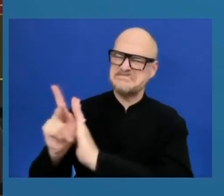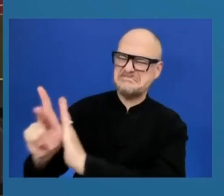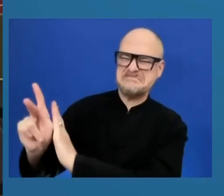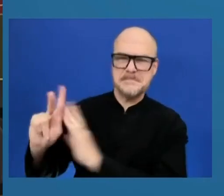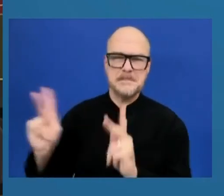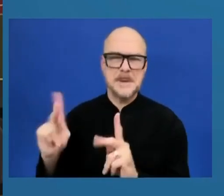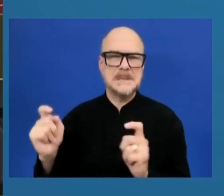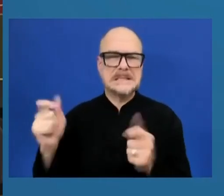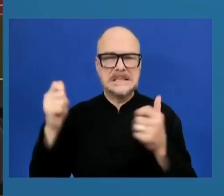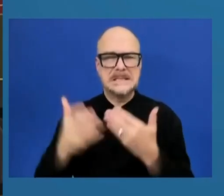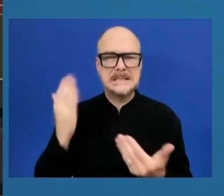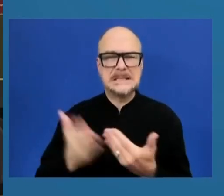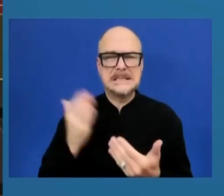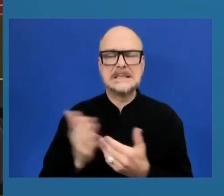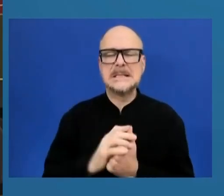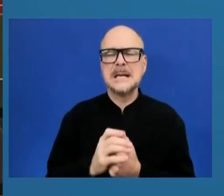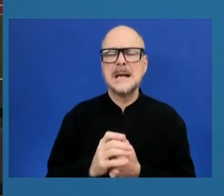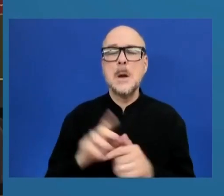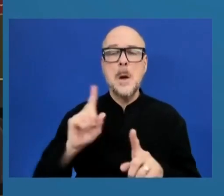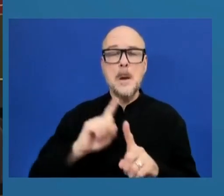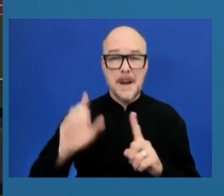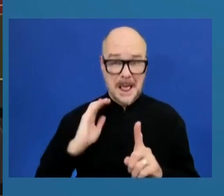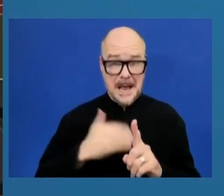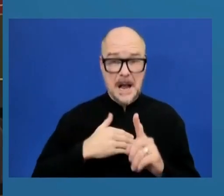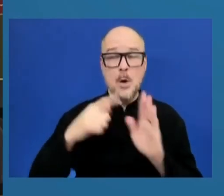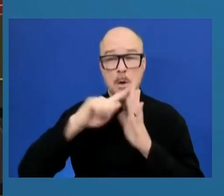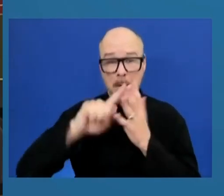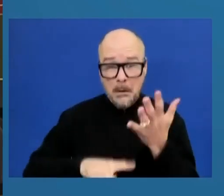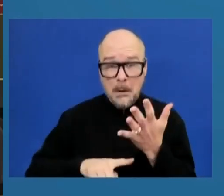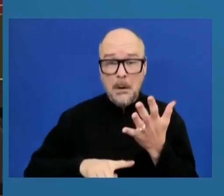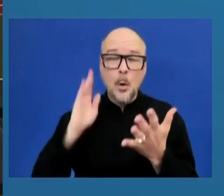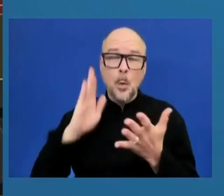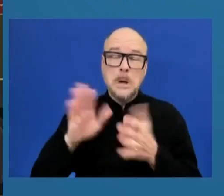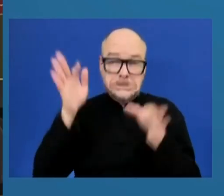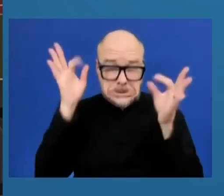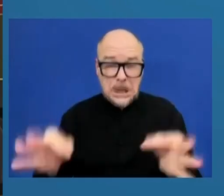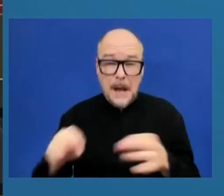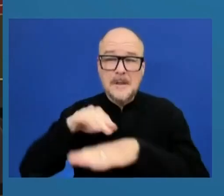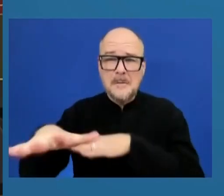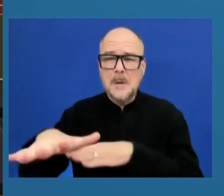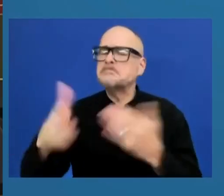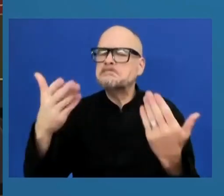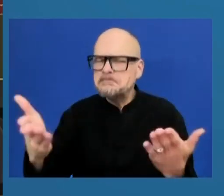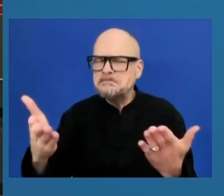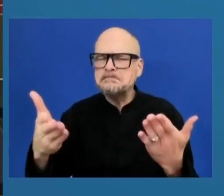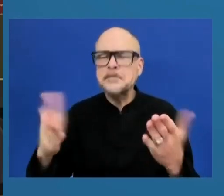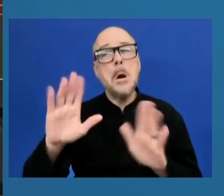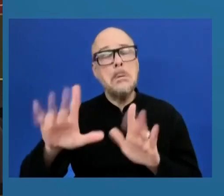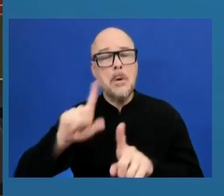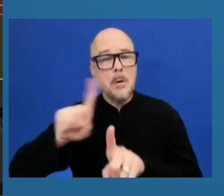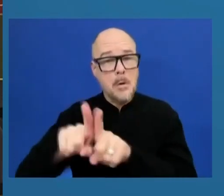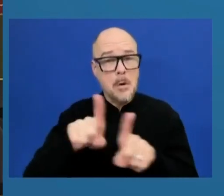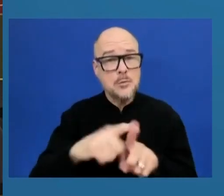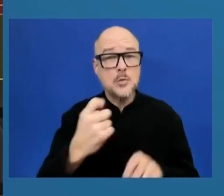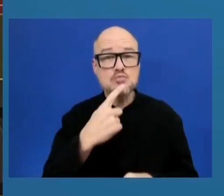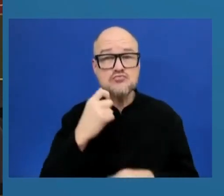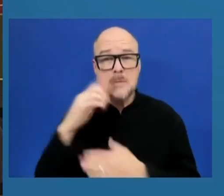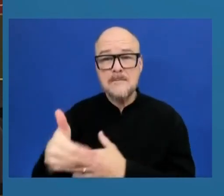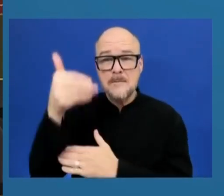definitely would have had a role to play, which is, lastly, also the red flag law, uh, the red flag law. Uh,